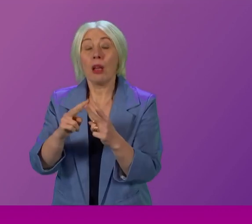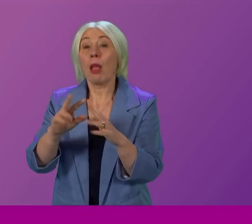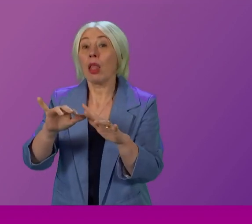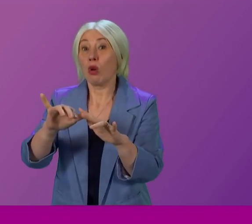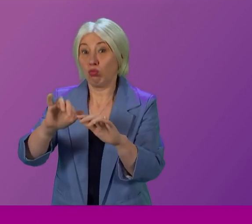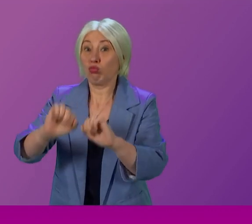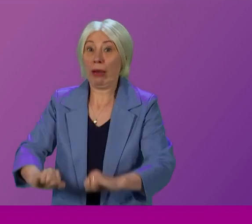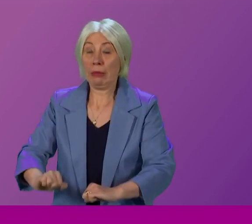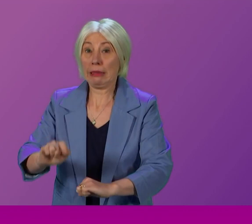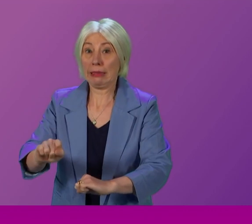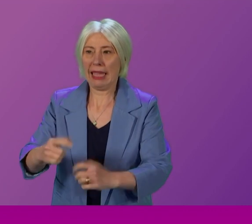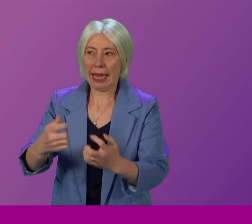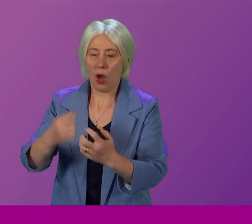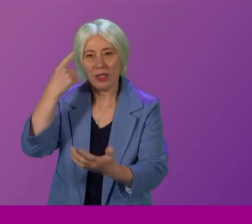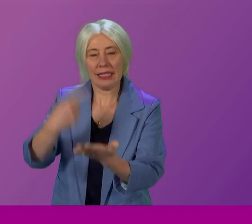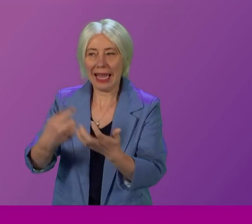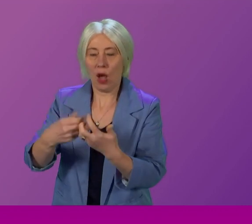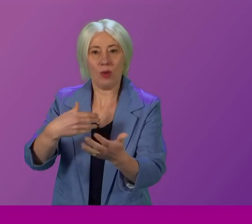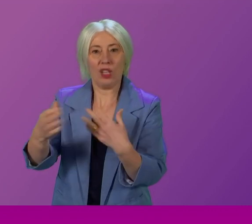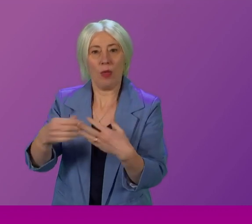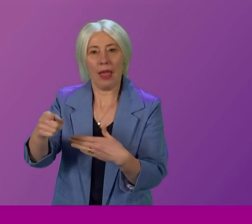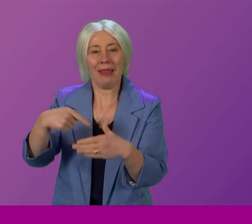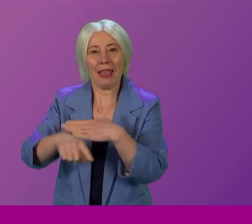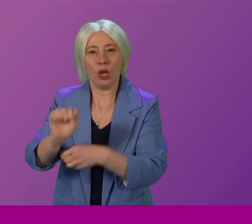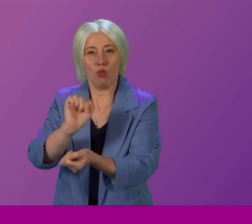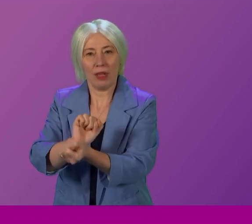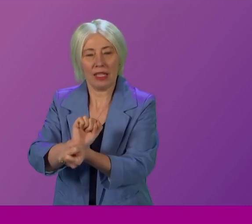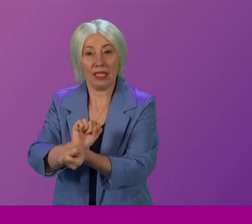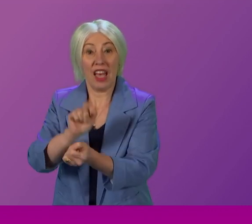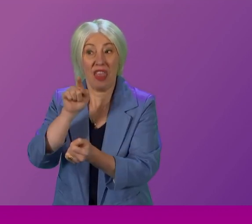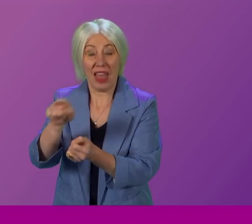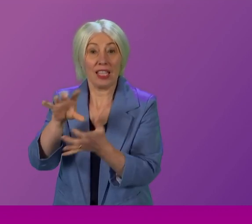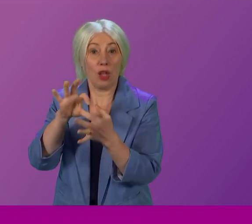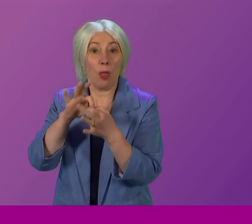decisions about how they are dealt with in the prison estate, that is the relevant factor.